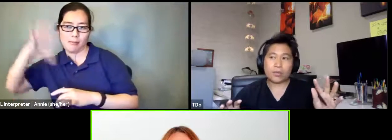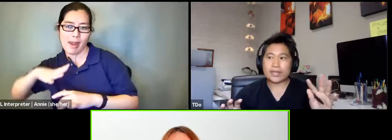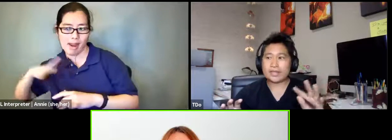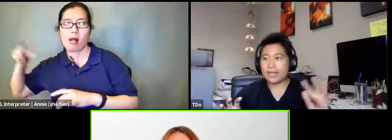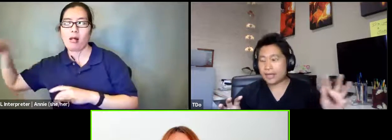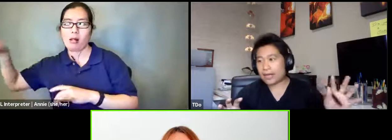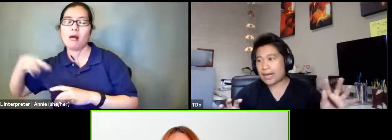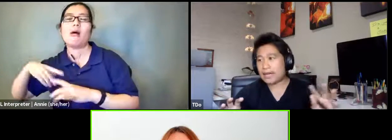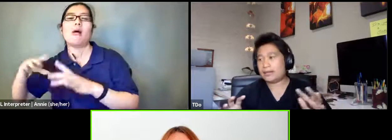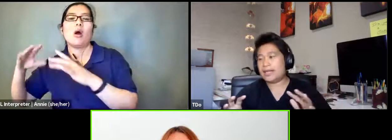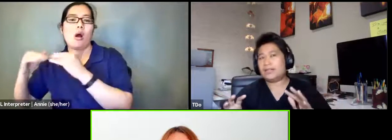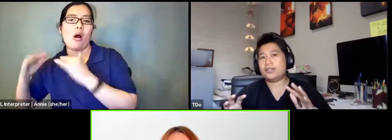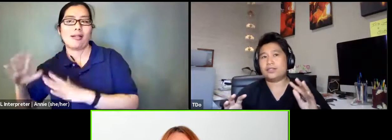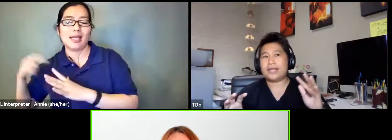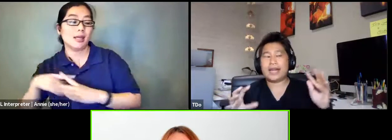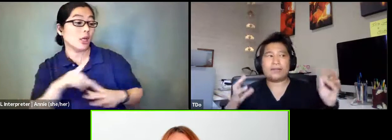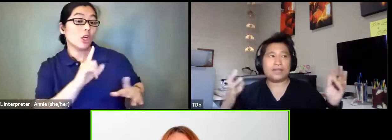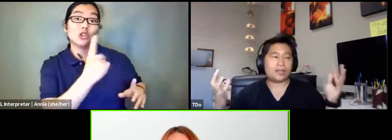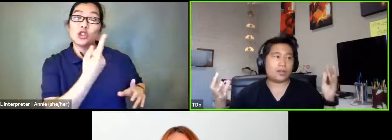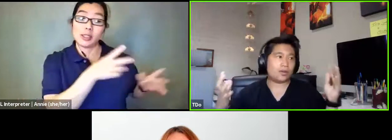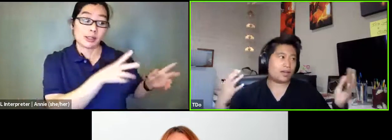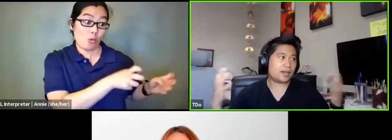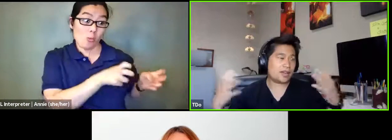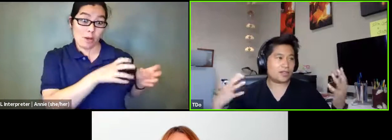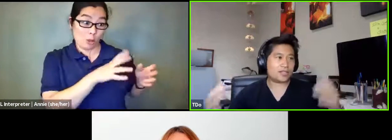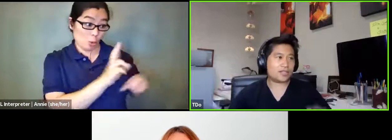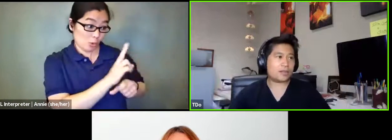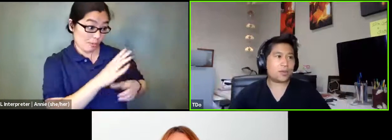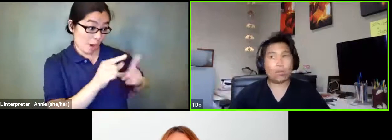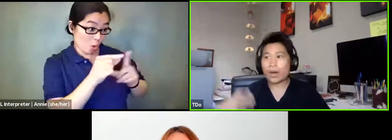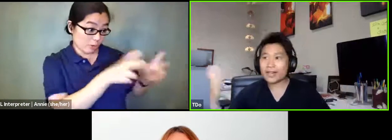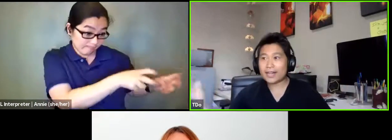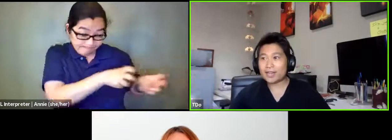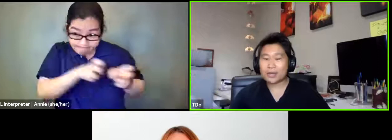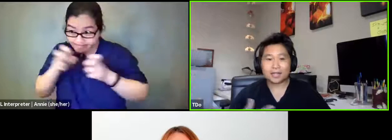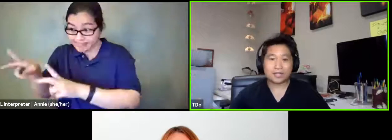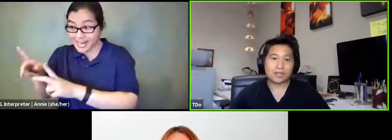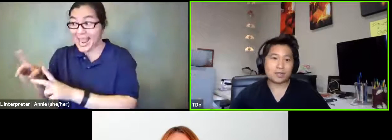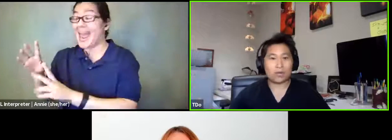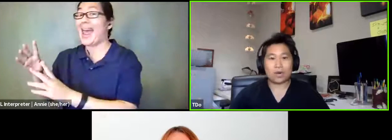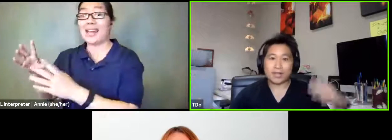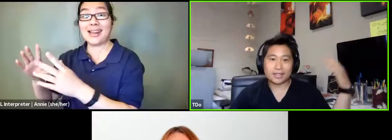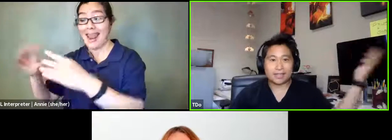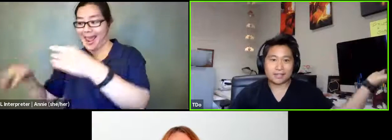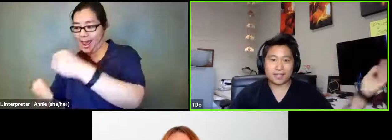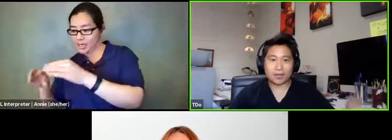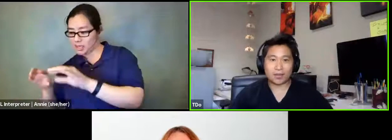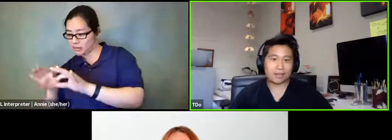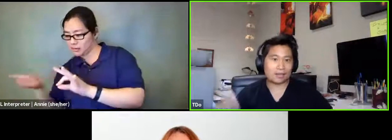We can sit here and just have an ego conversation about why didn't anybody listen to me? Why did